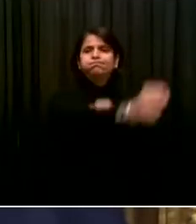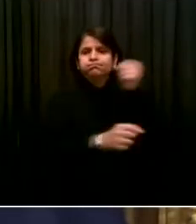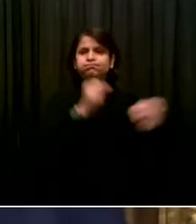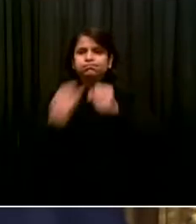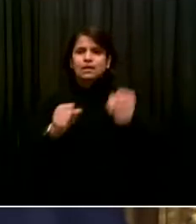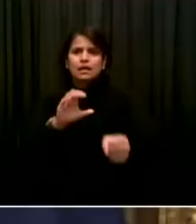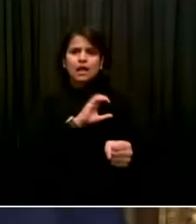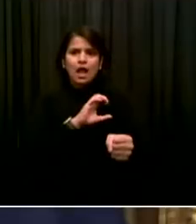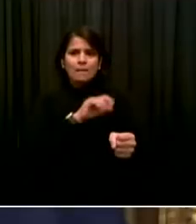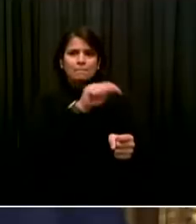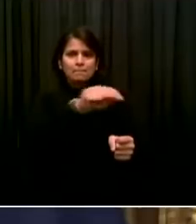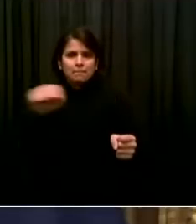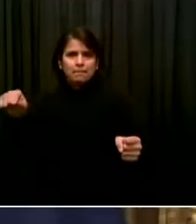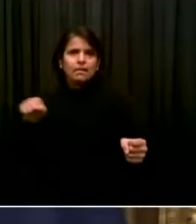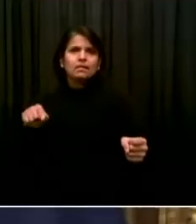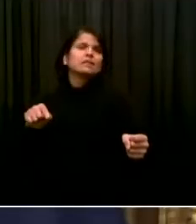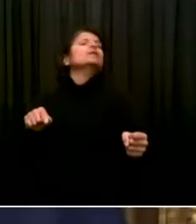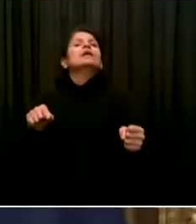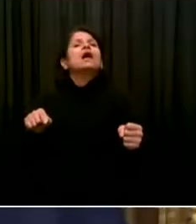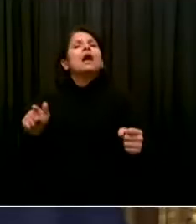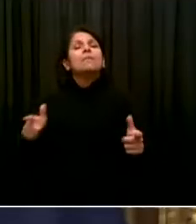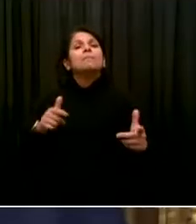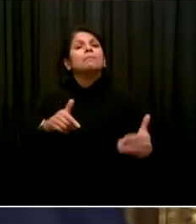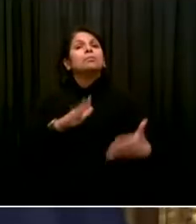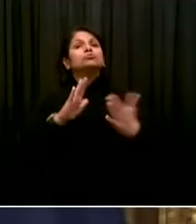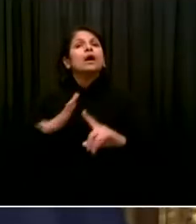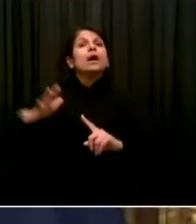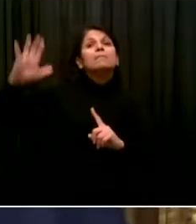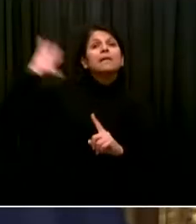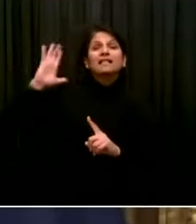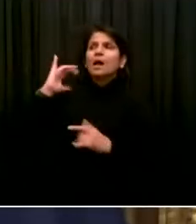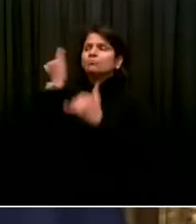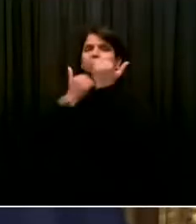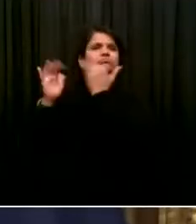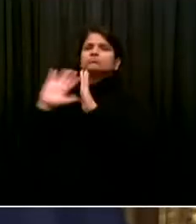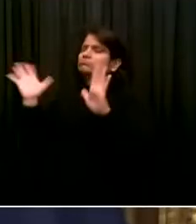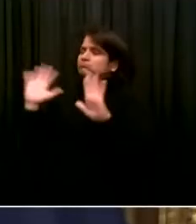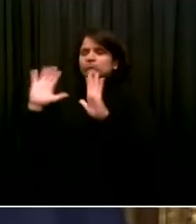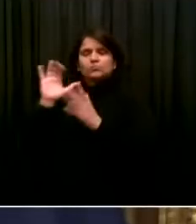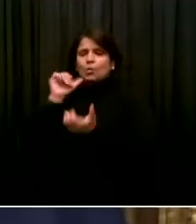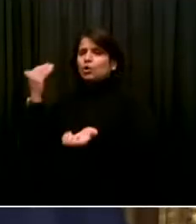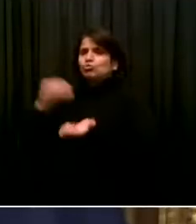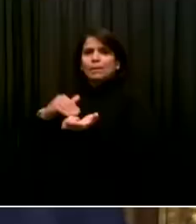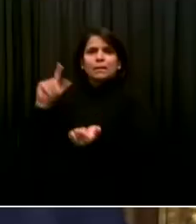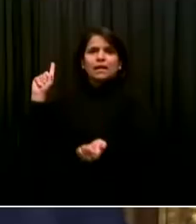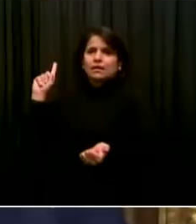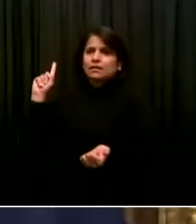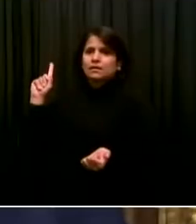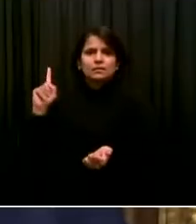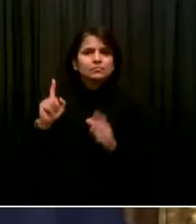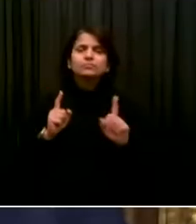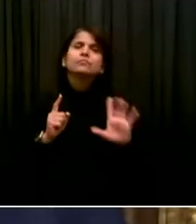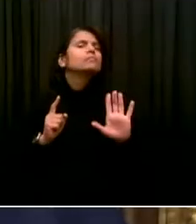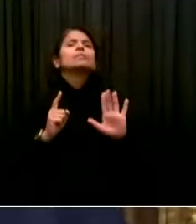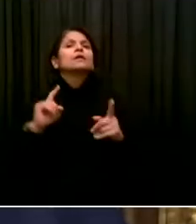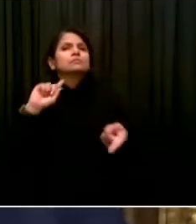SAVING WORK. DOING THIS, WE WILL AVOID MISTAKES OF THE PAST.